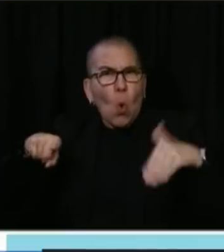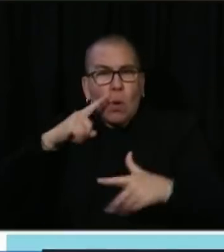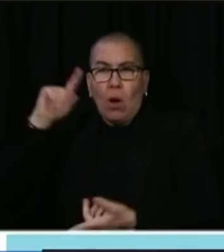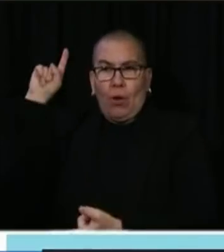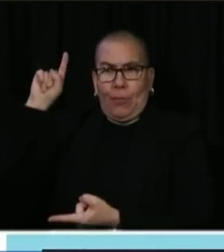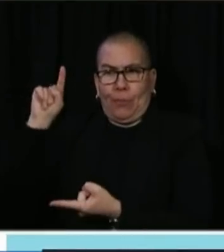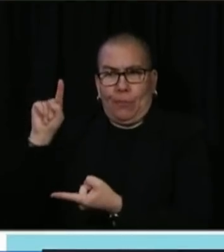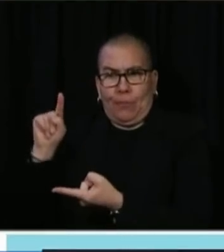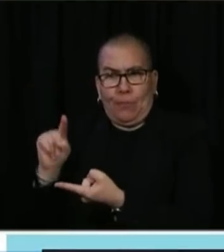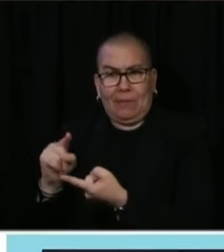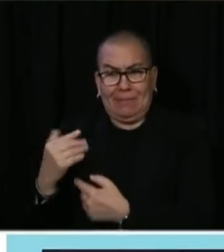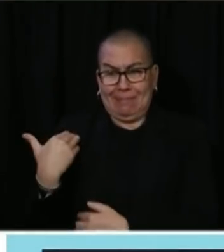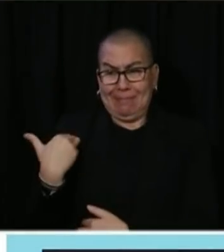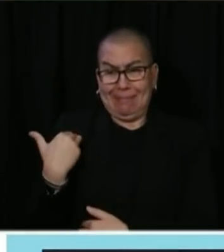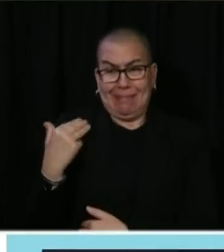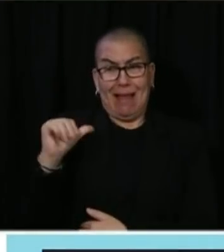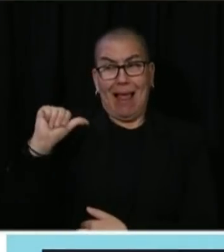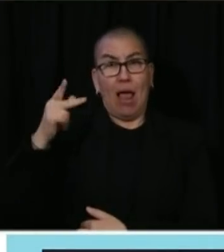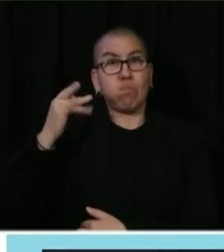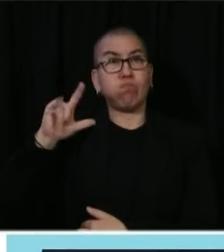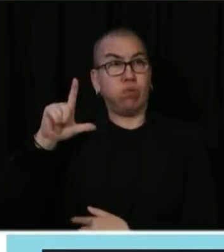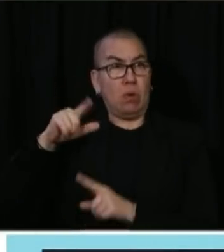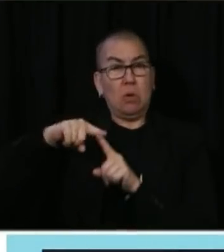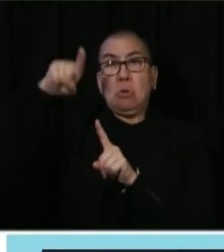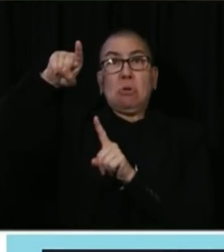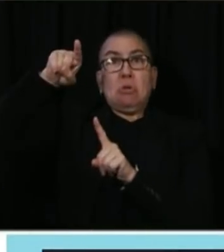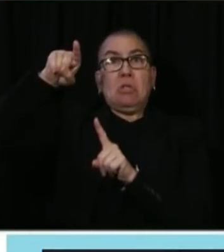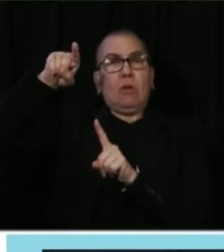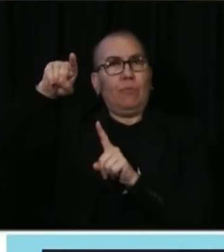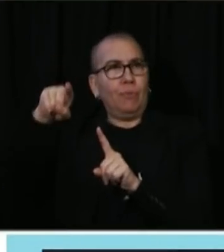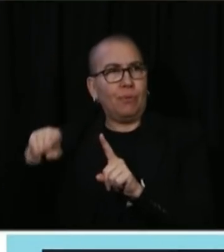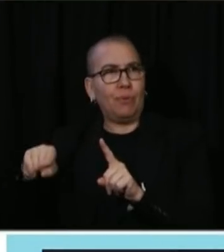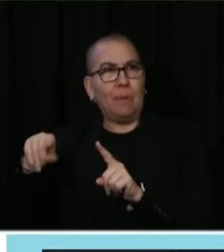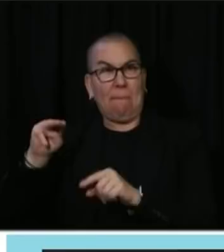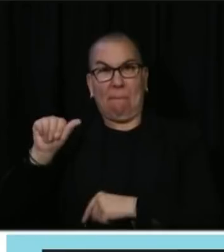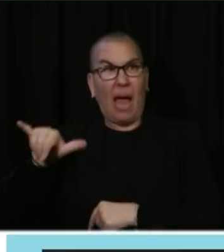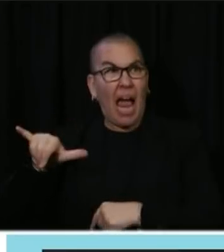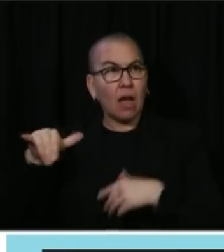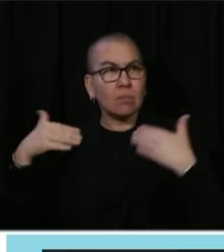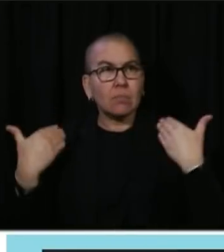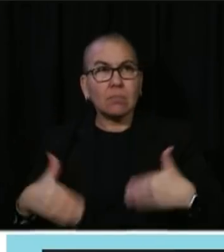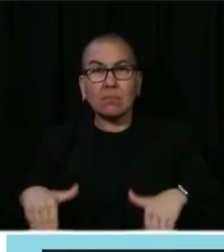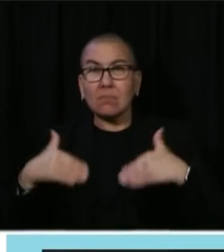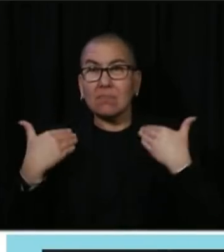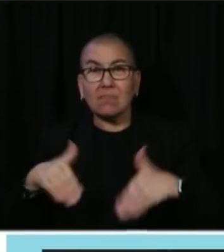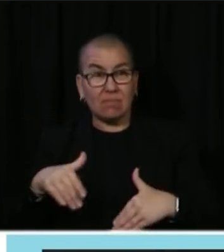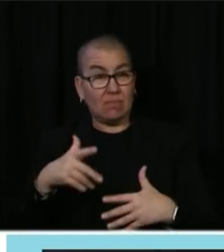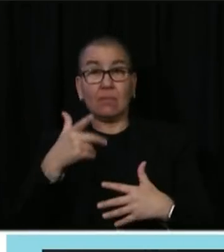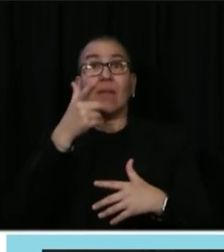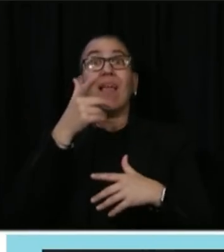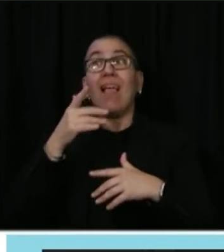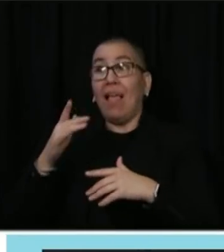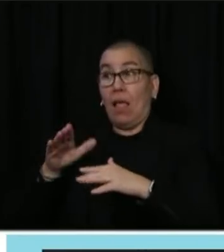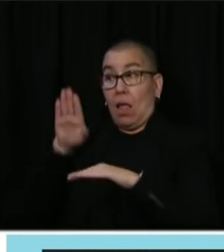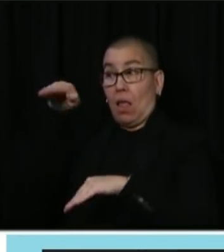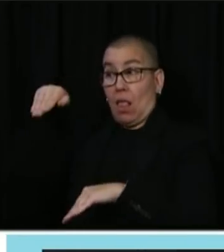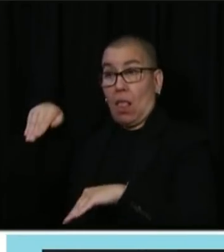AND FIGURE HOW TO GET IT OUT. AMONG THE VACCINATION PIECE, HERE IS WHAT IT DID.